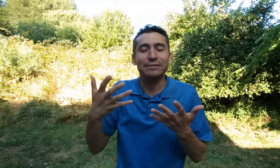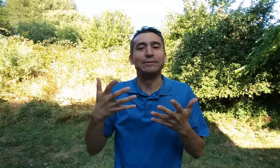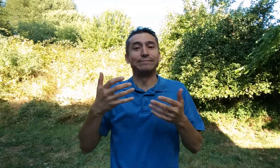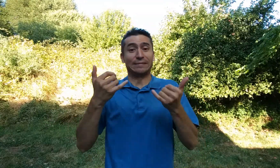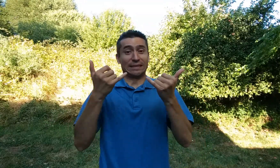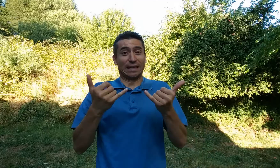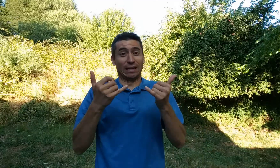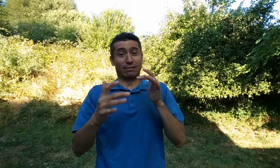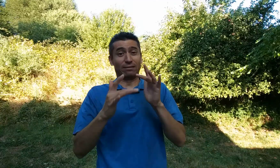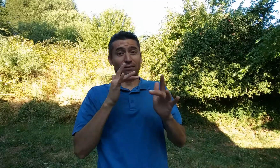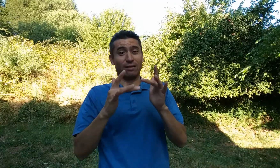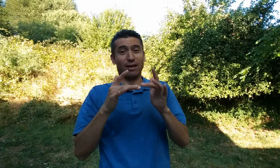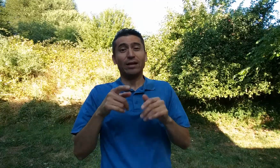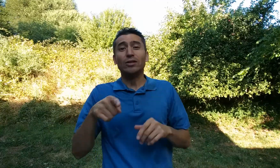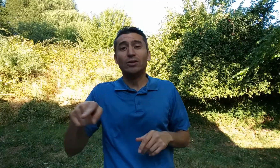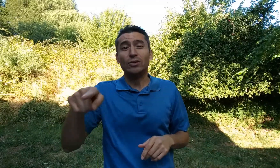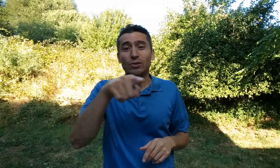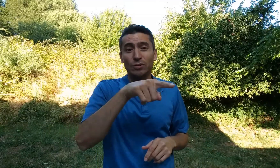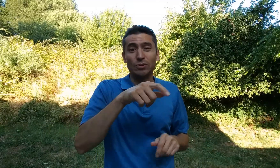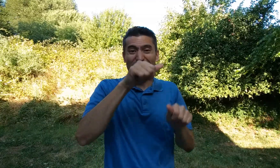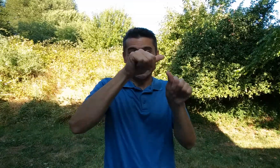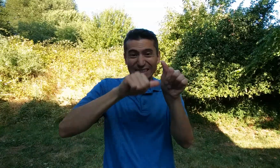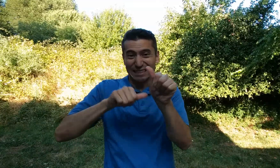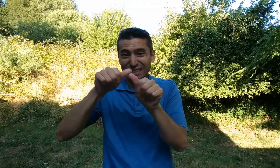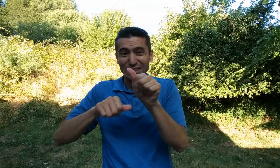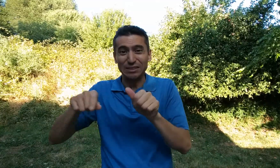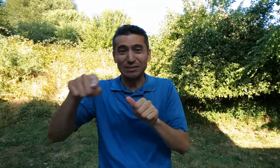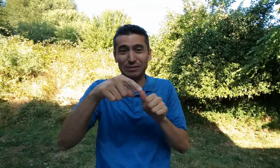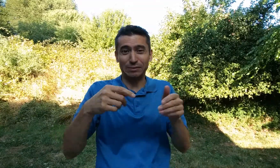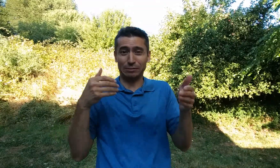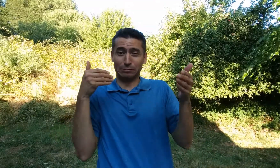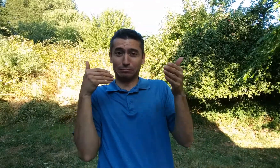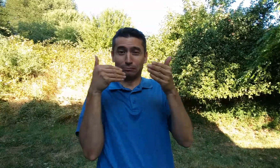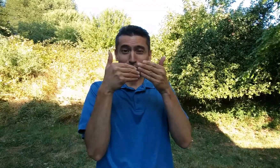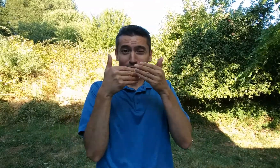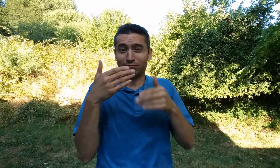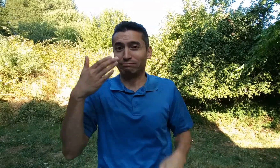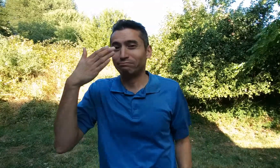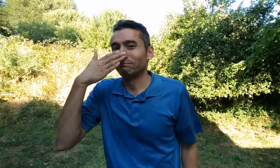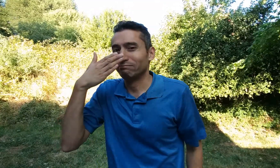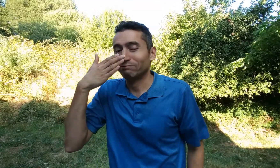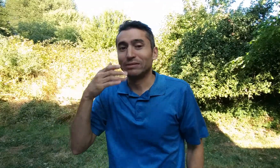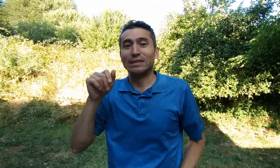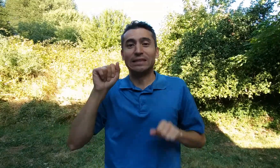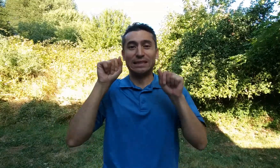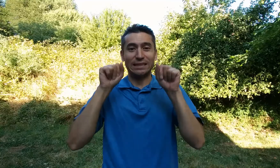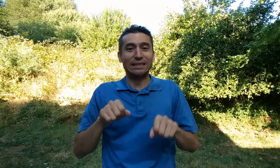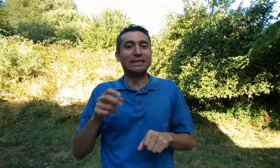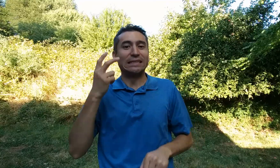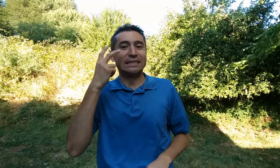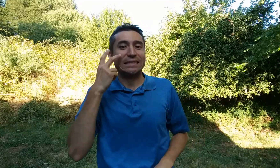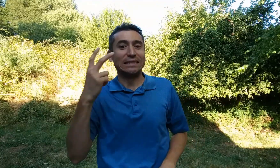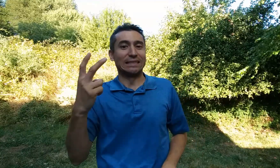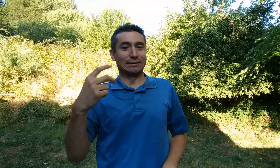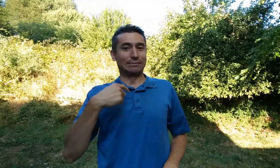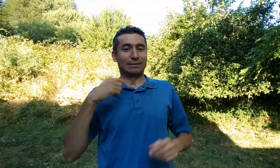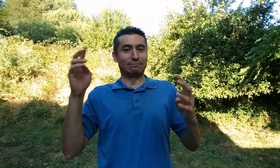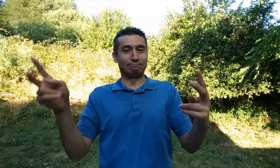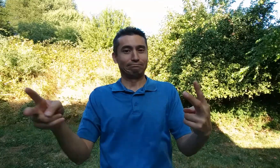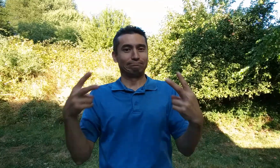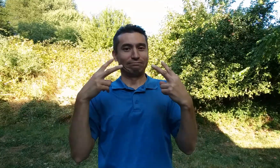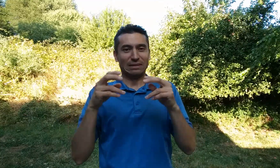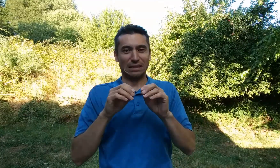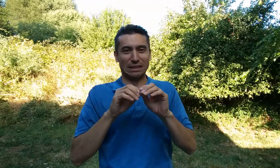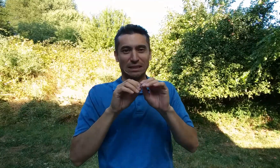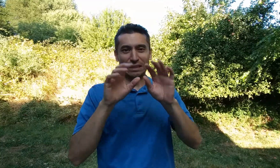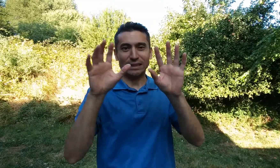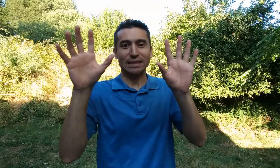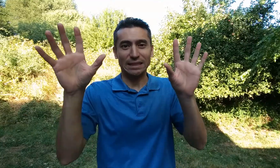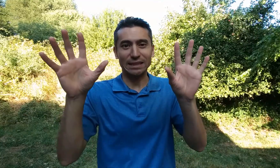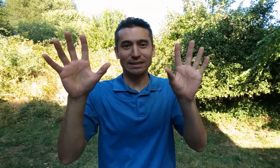With remote instruction, each of you will be able to see me up close clearly.